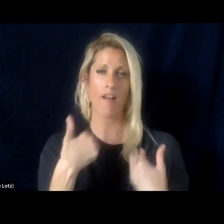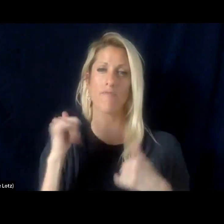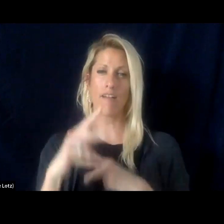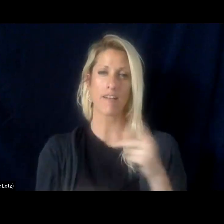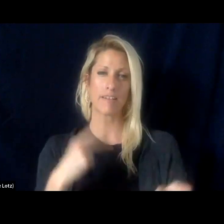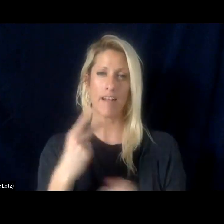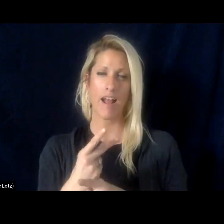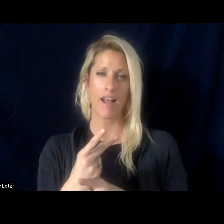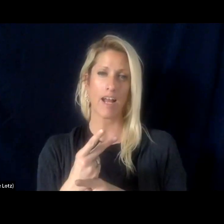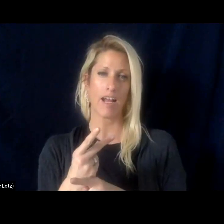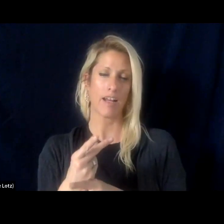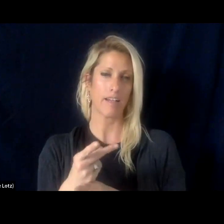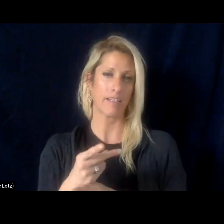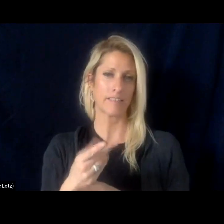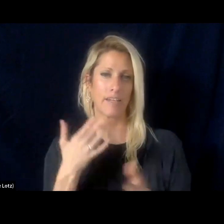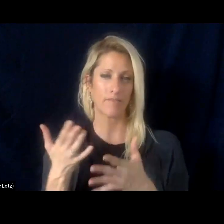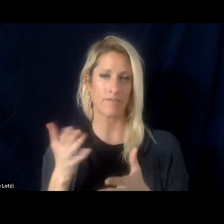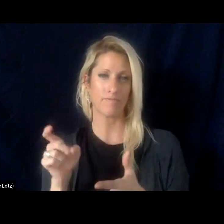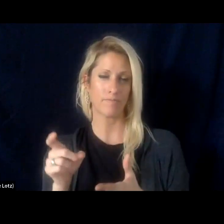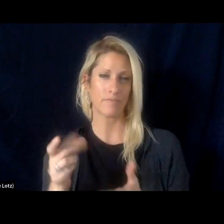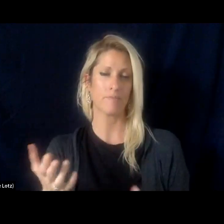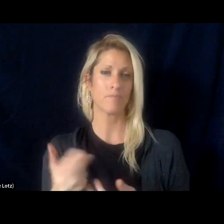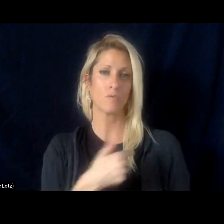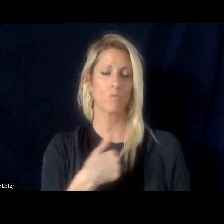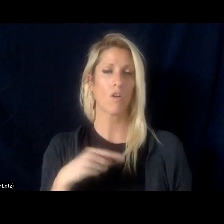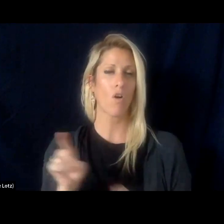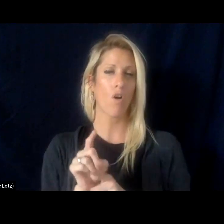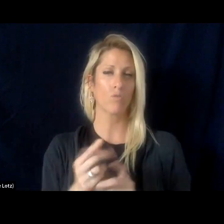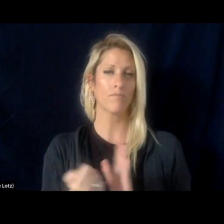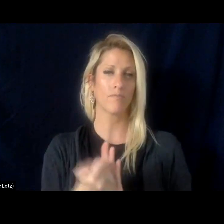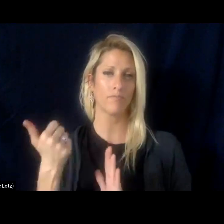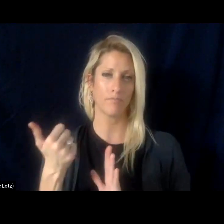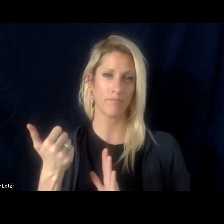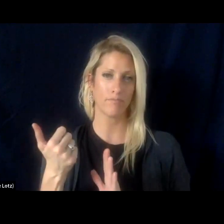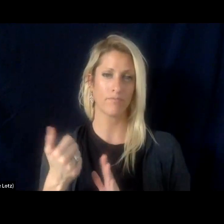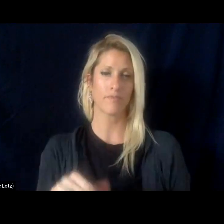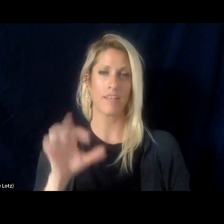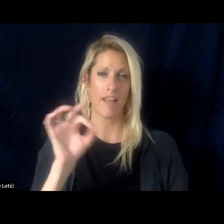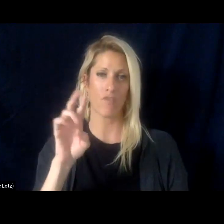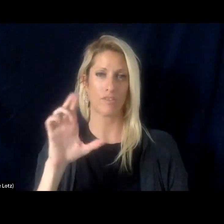it as well. We also rolled out what we're calling the FRC. It's the family resource